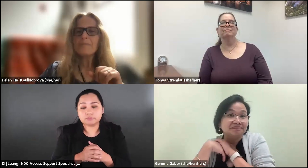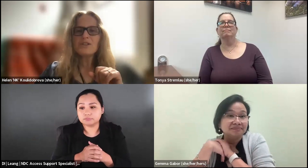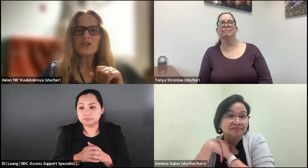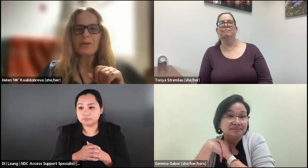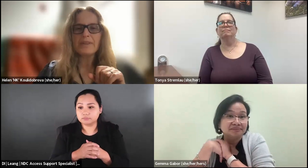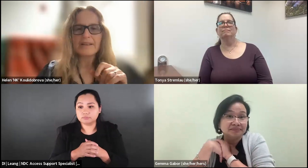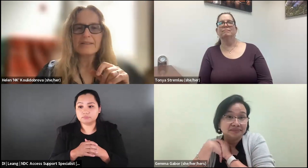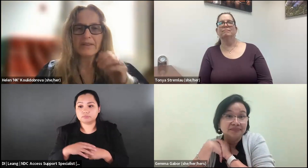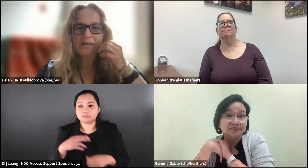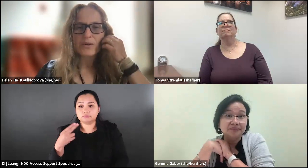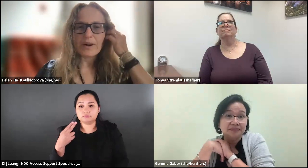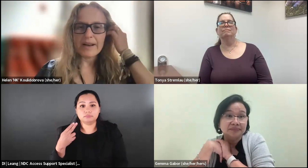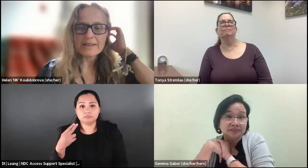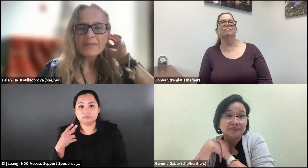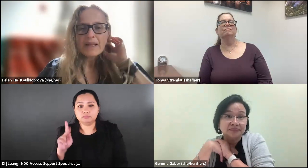Let me jump on this, if that's all right.